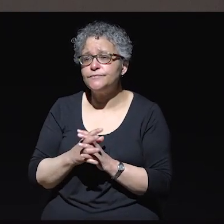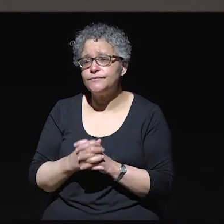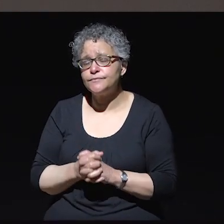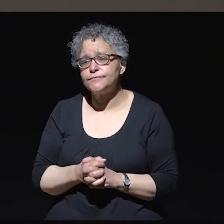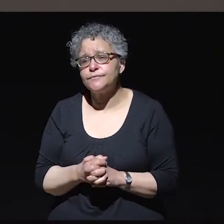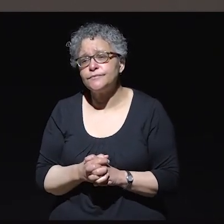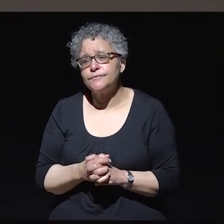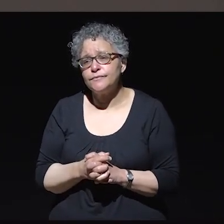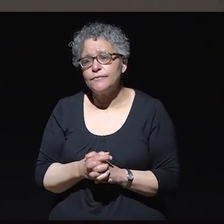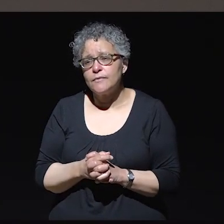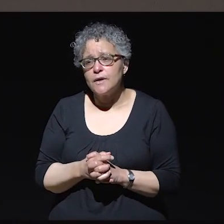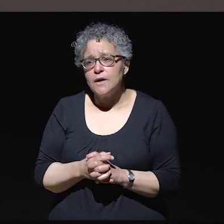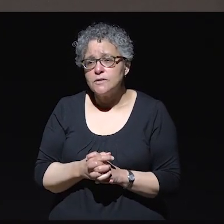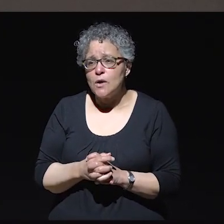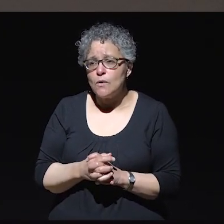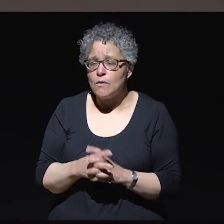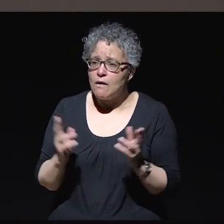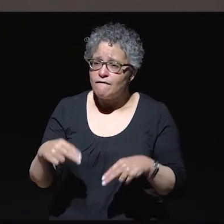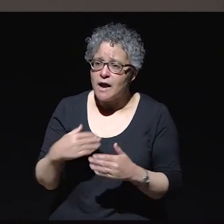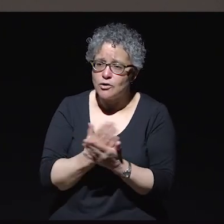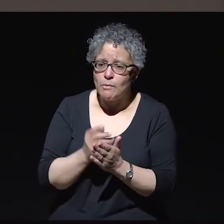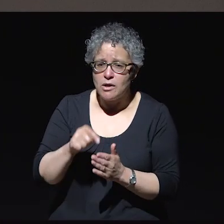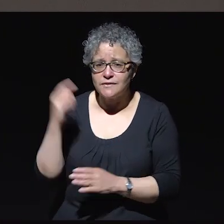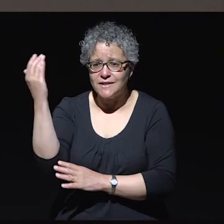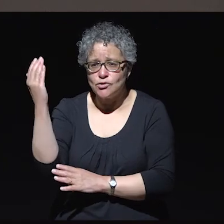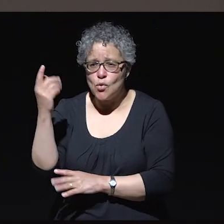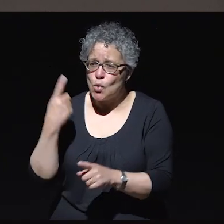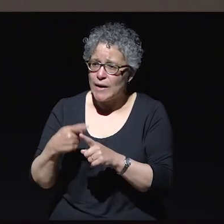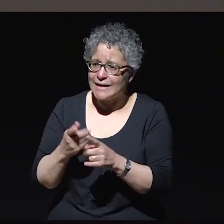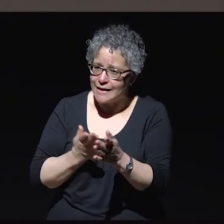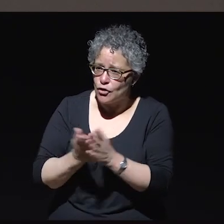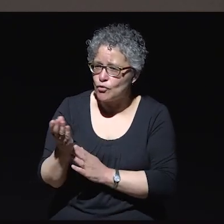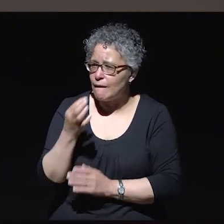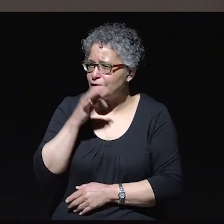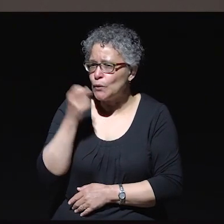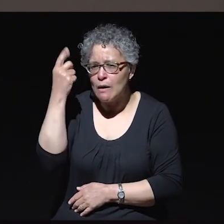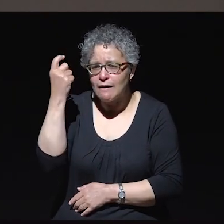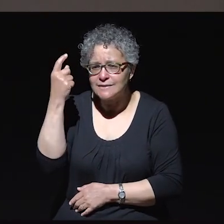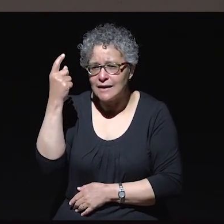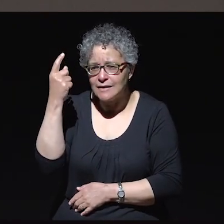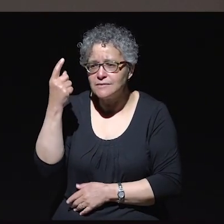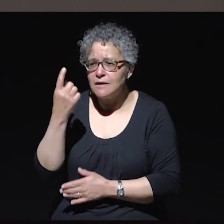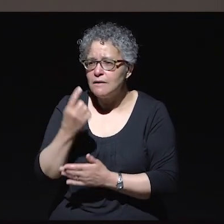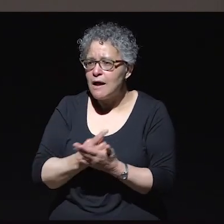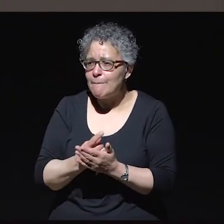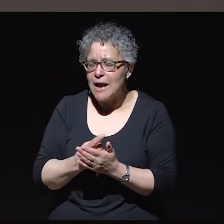So, in the last part of this talk, I just wanted to very quickly whip through some ideas about the onward march and impact